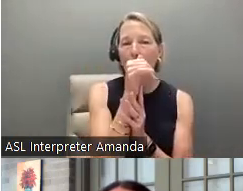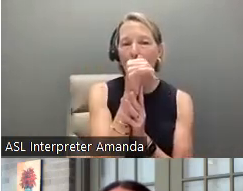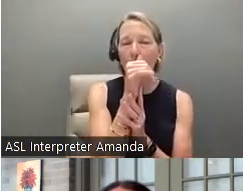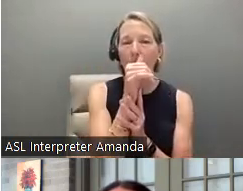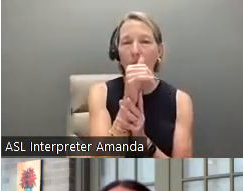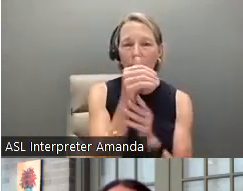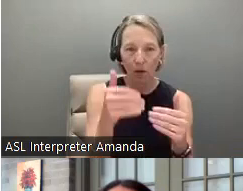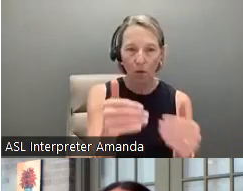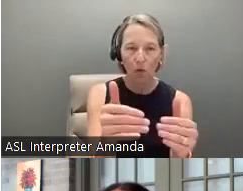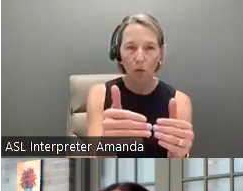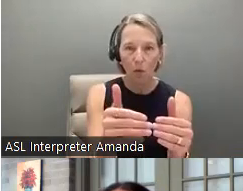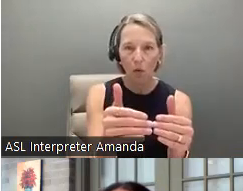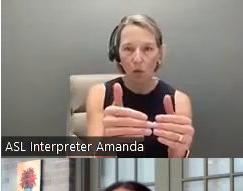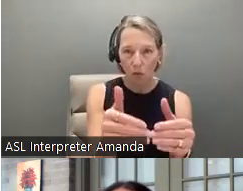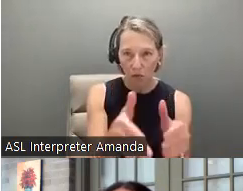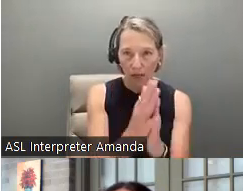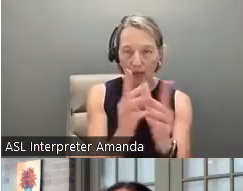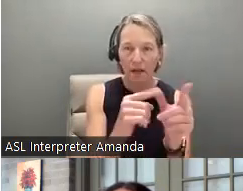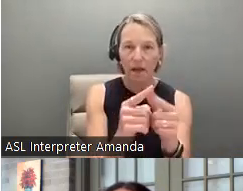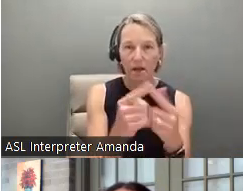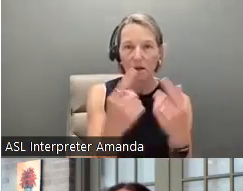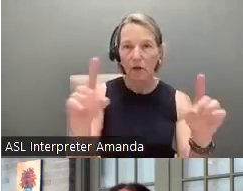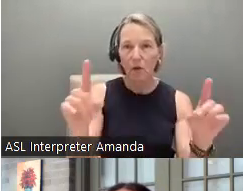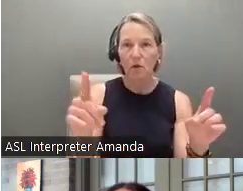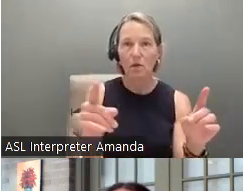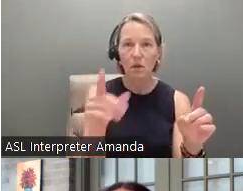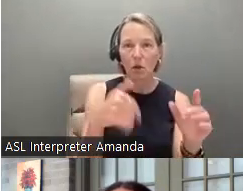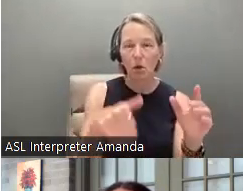go ahead and put that up and I will give a few announcements while you guys have a minute we're